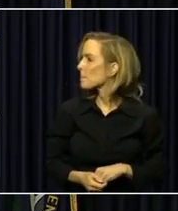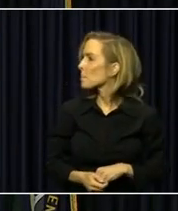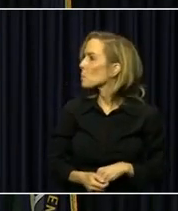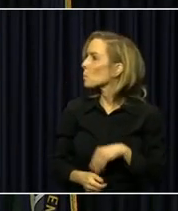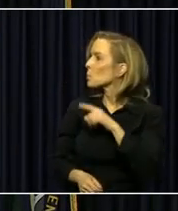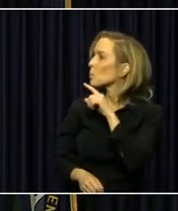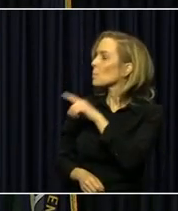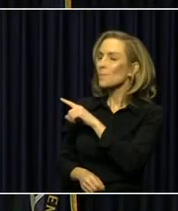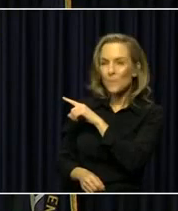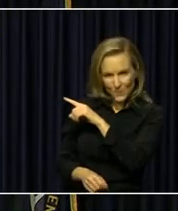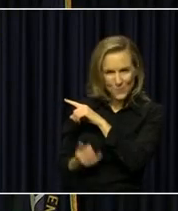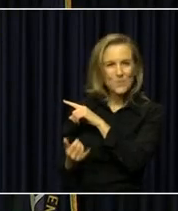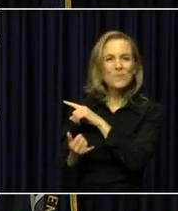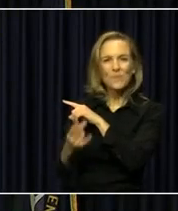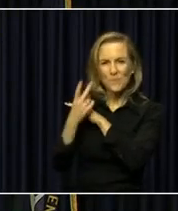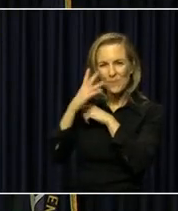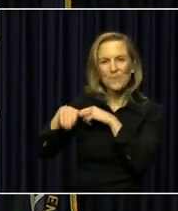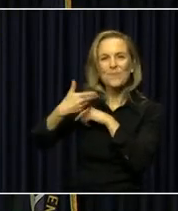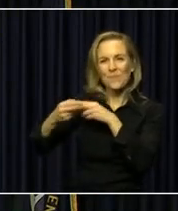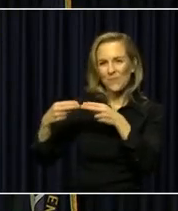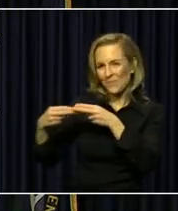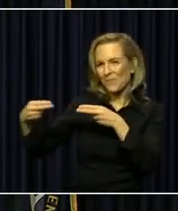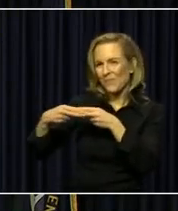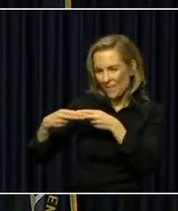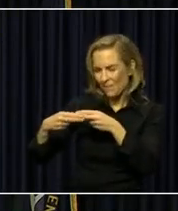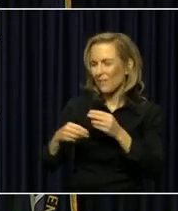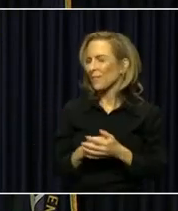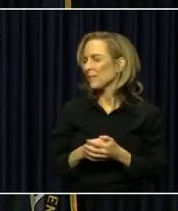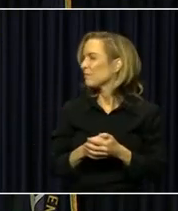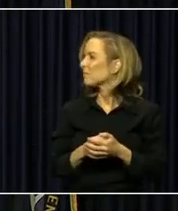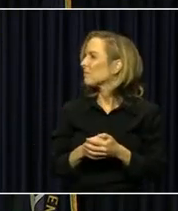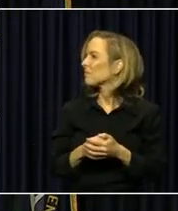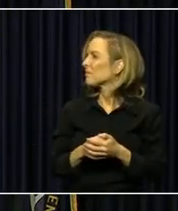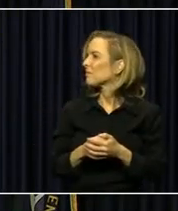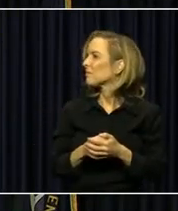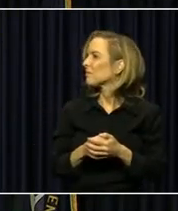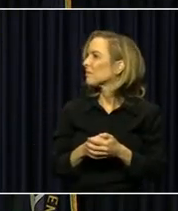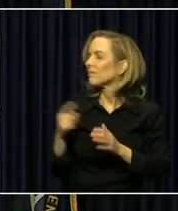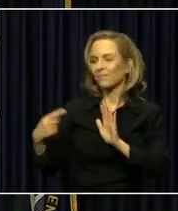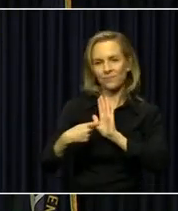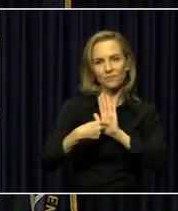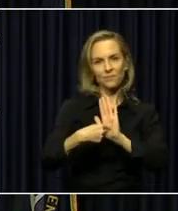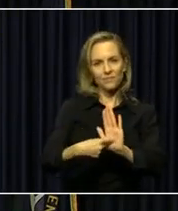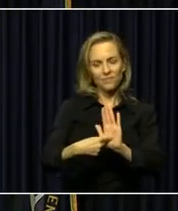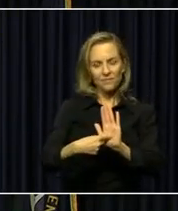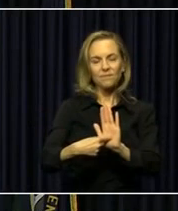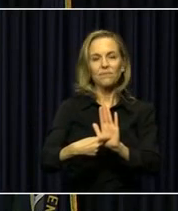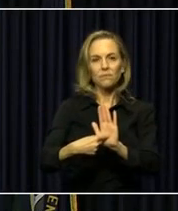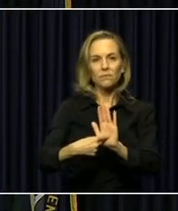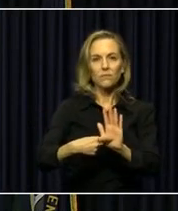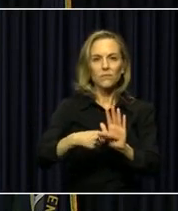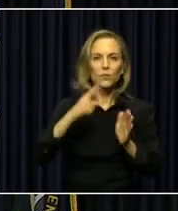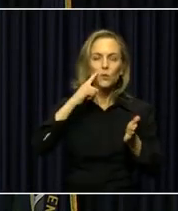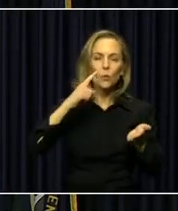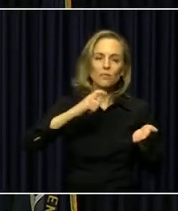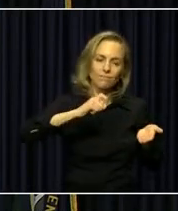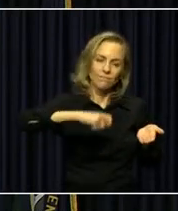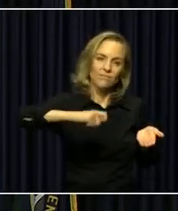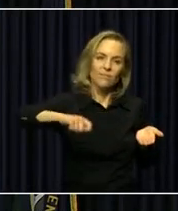YOU'RE SAVING LIVES. IT'S IMPORTANT. ALL RIGHT.